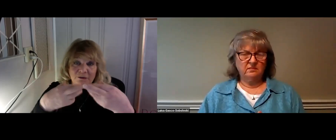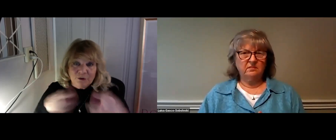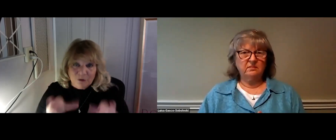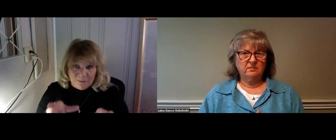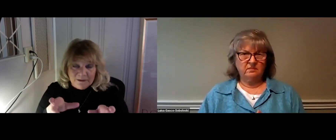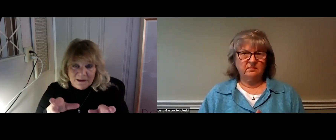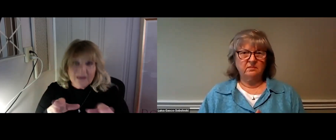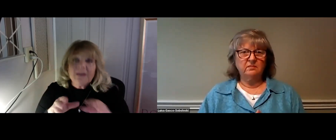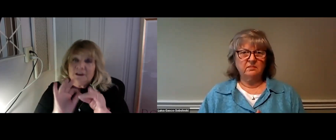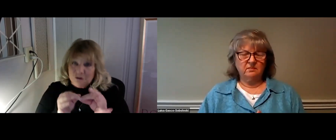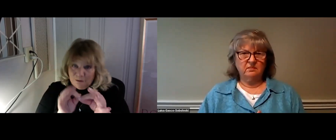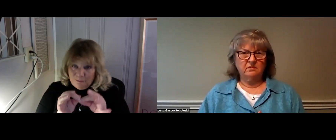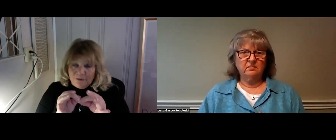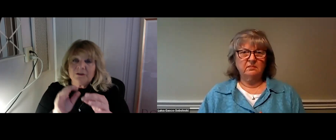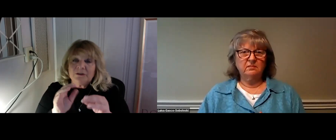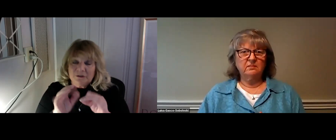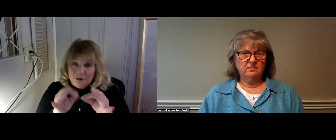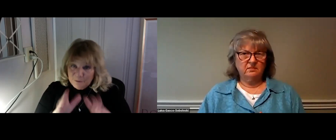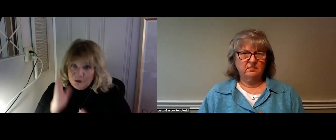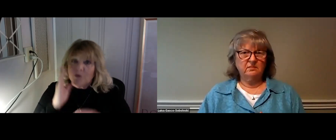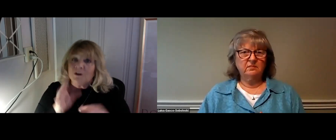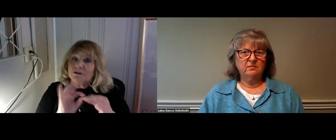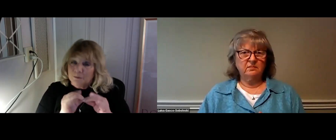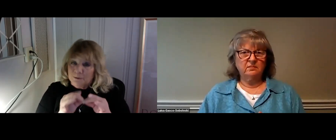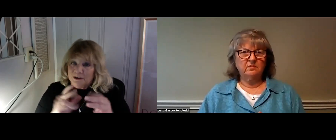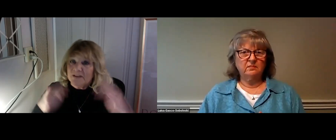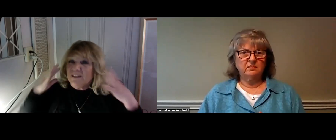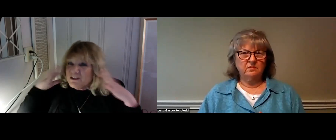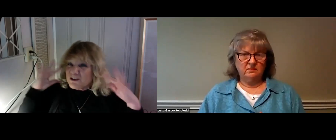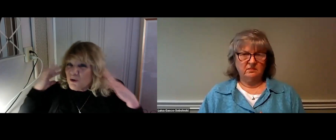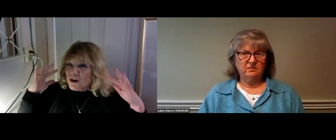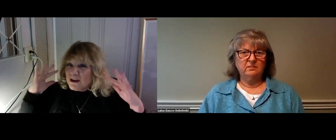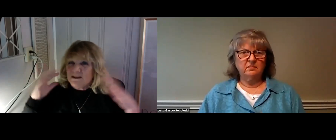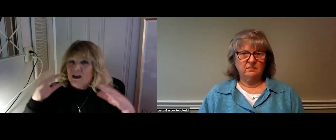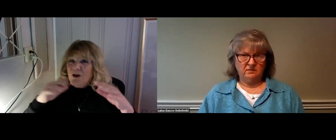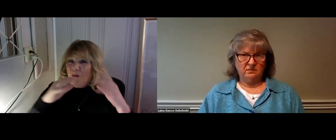room, the interpreter will interpret it. If there is noise or a